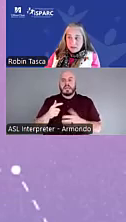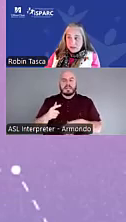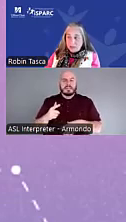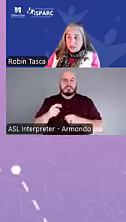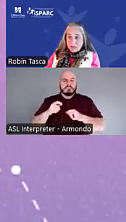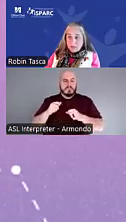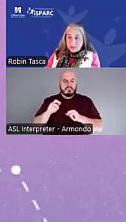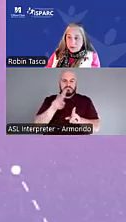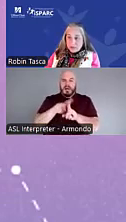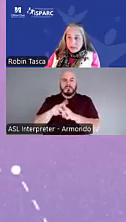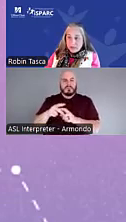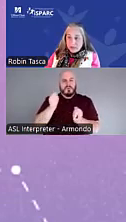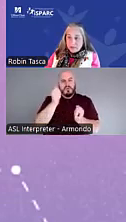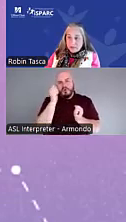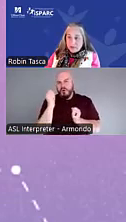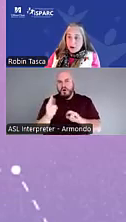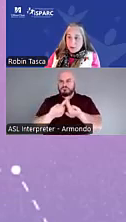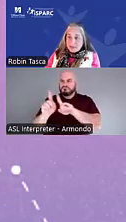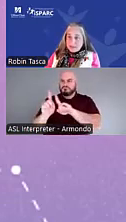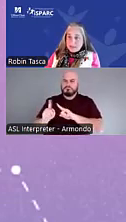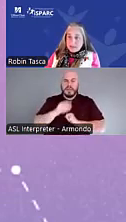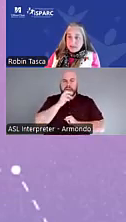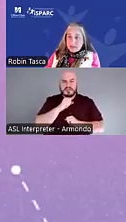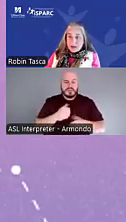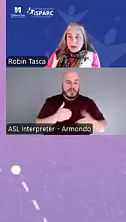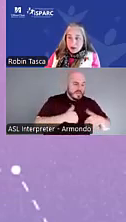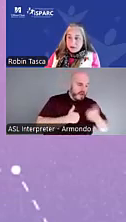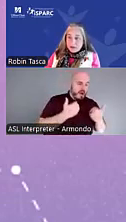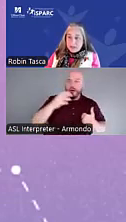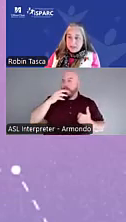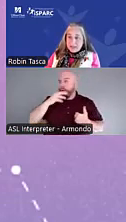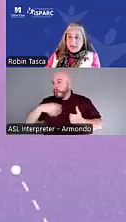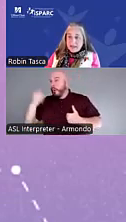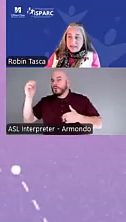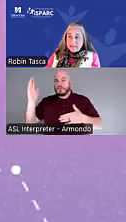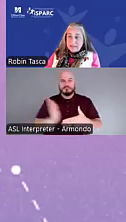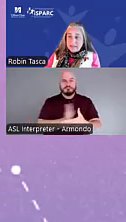Young and old enjoy having comics. They're very popular these days.